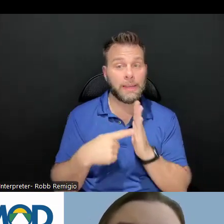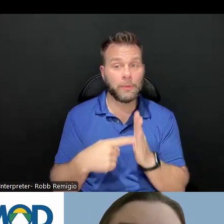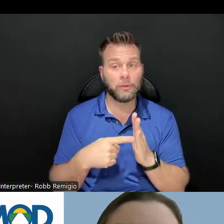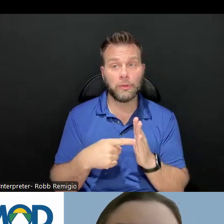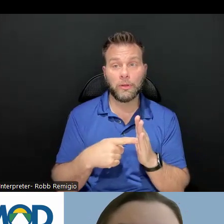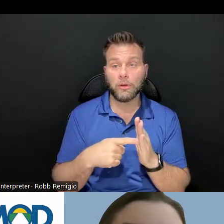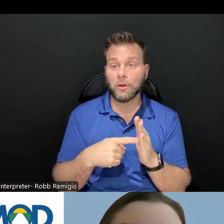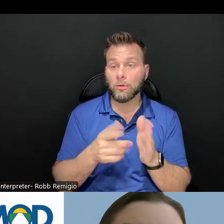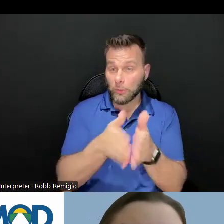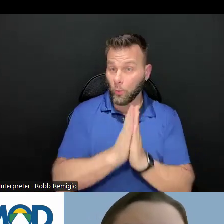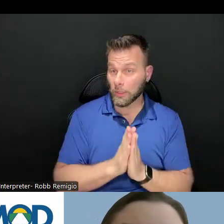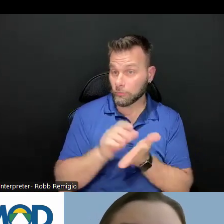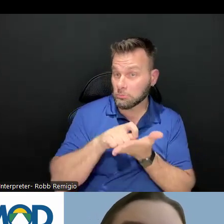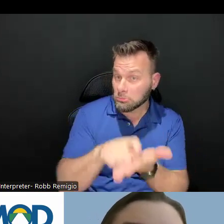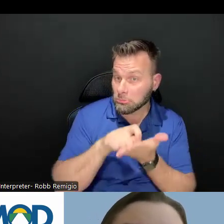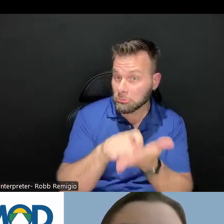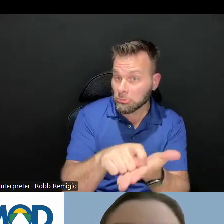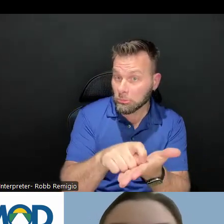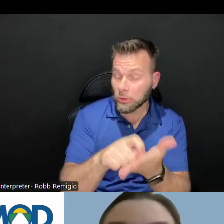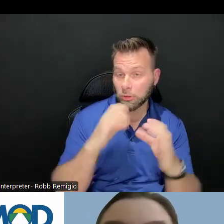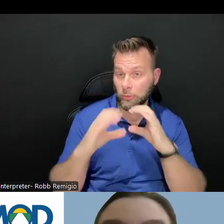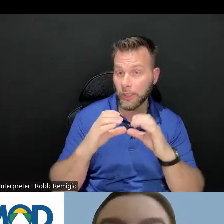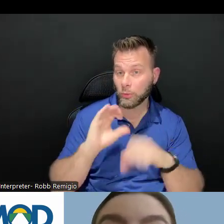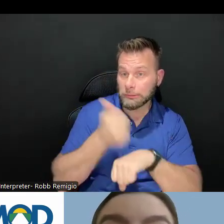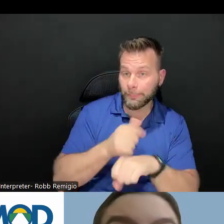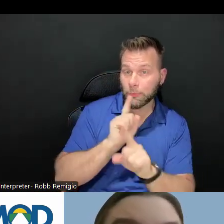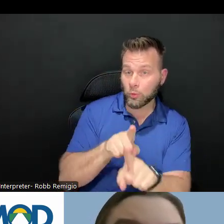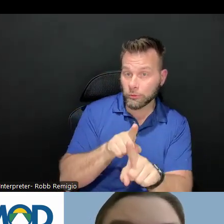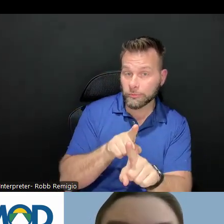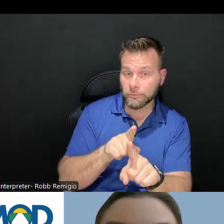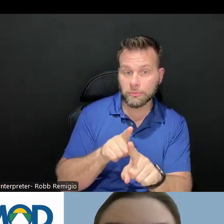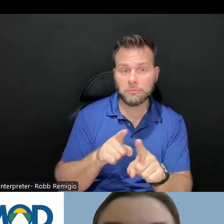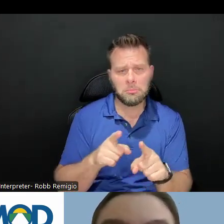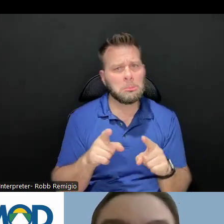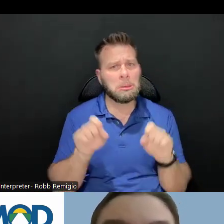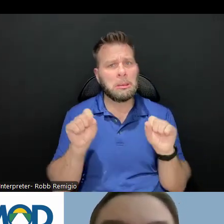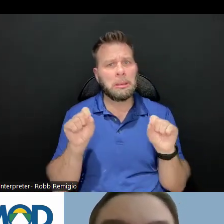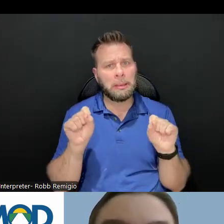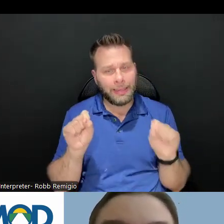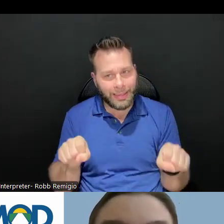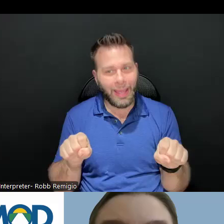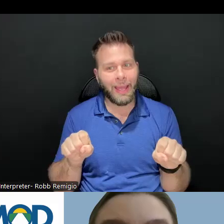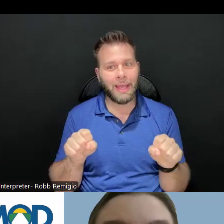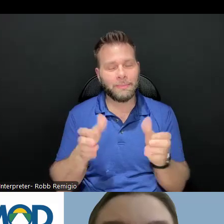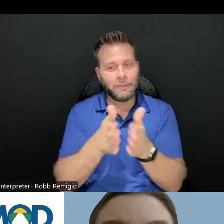request to use pen and paper to communicate to place an order. But they can certainly also be